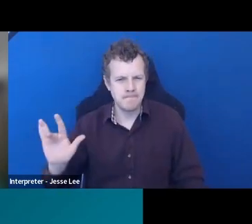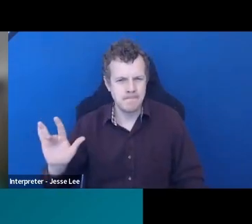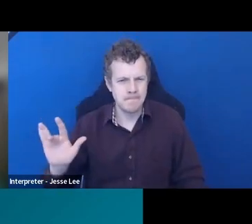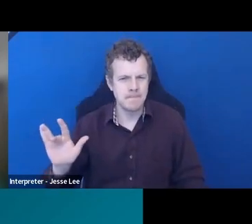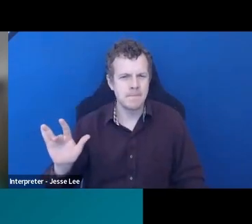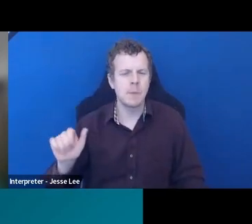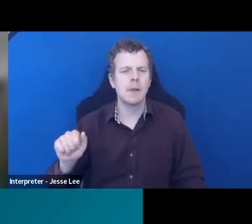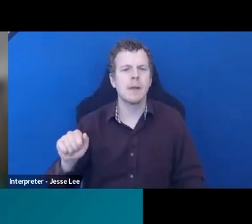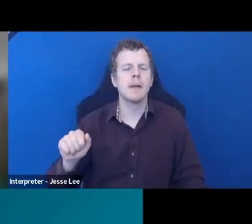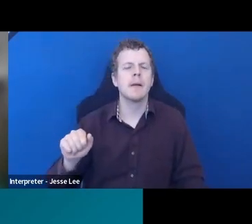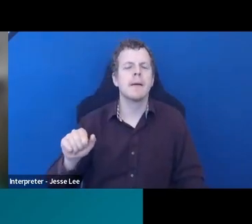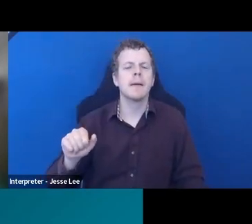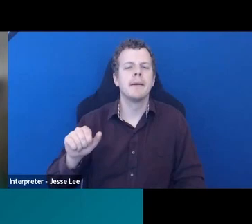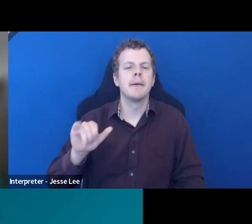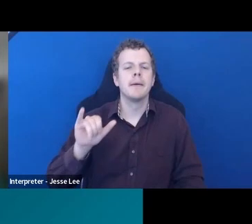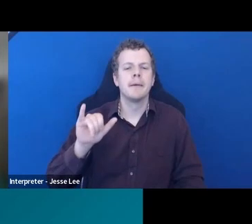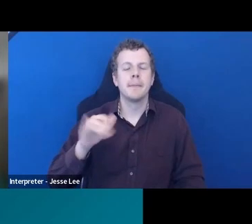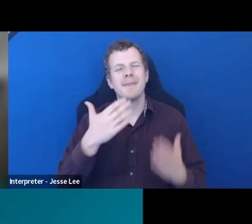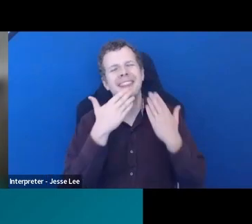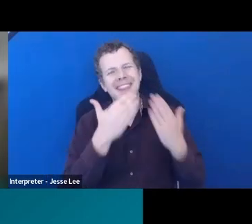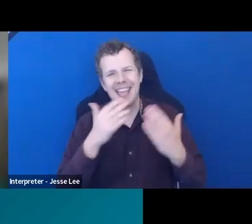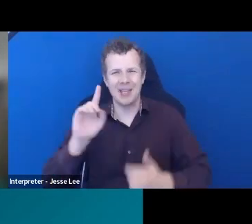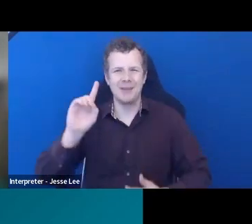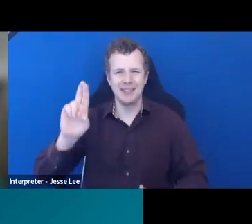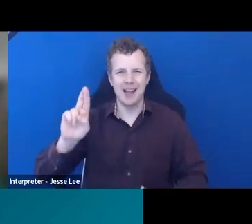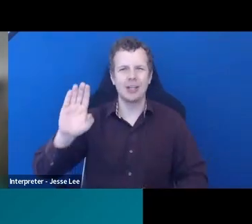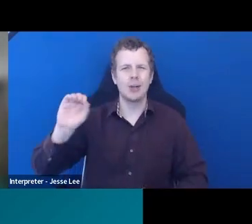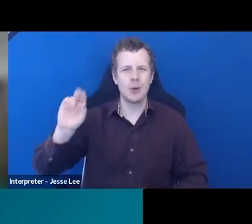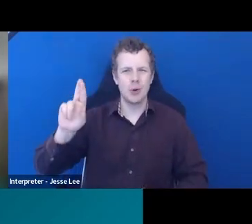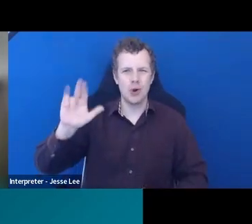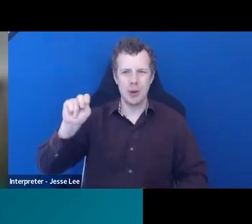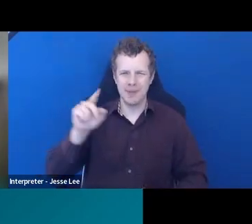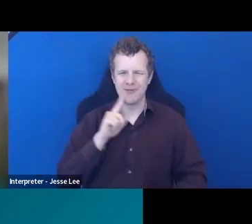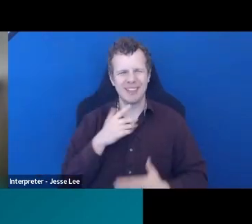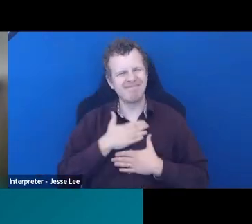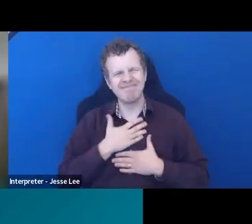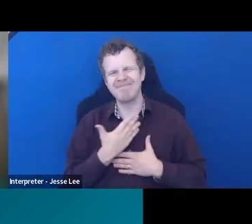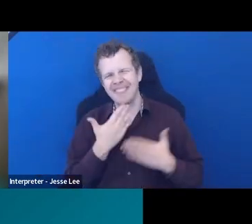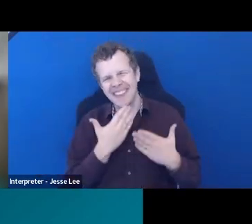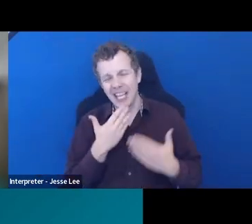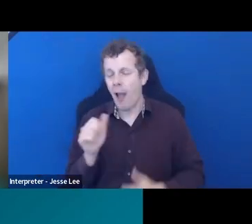Dr. Corbin thank you, thank you. Thank you. Thank you for spending an hour with us at the end of your day.